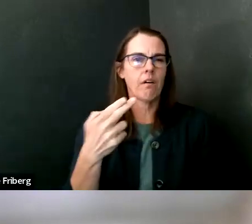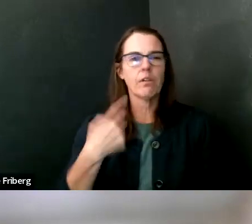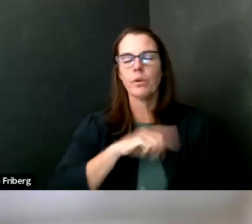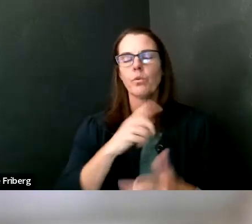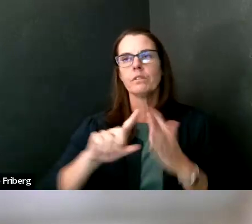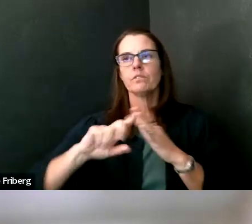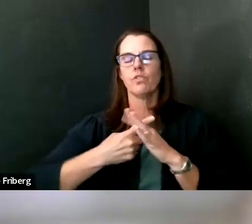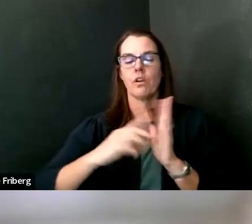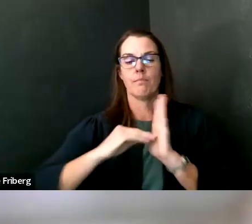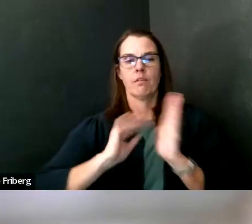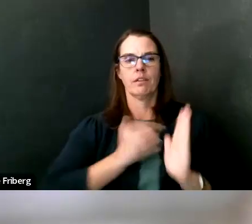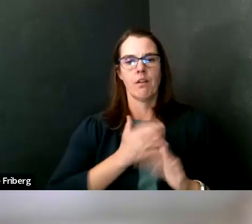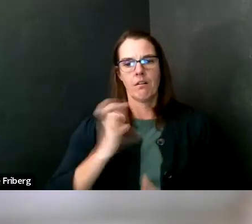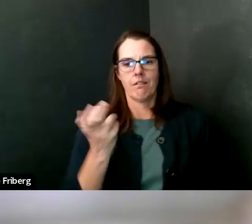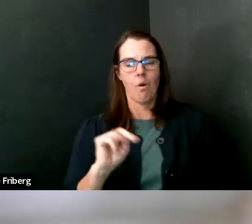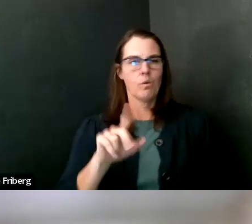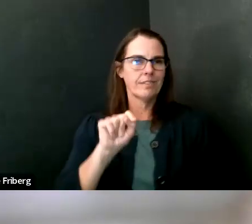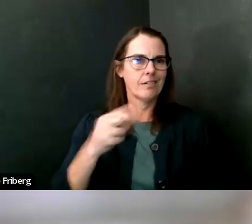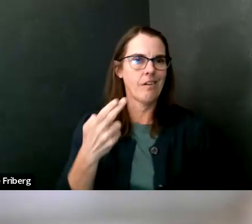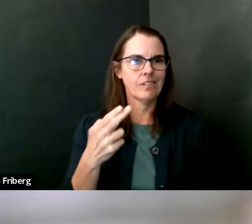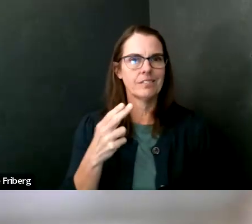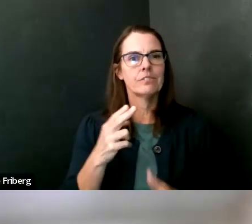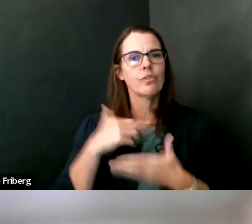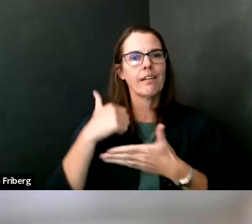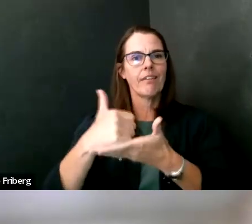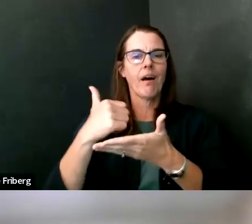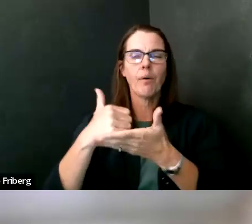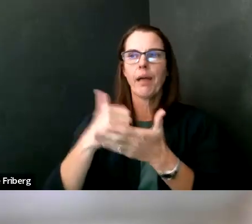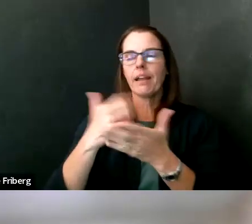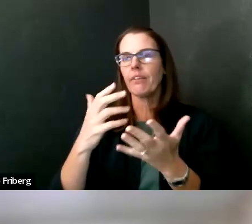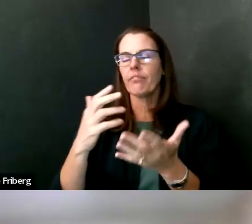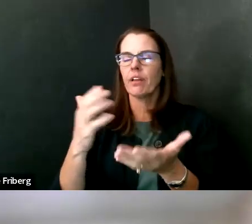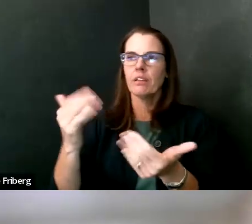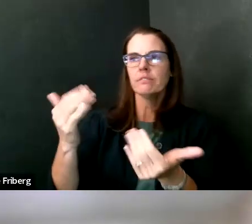own town halls to see if we can help generate it information for all of you because it's patient